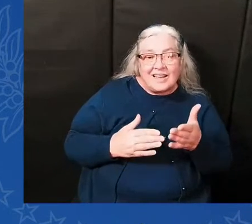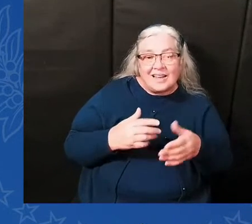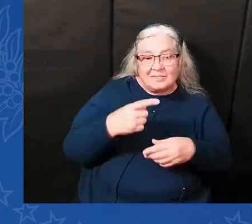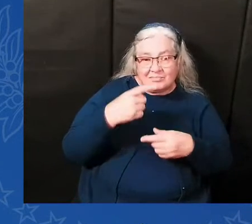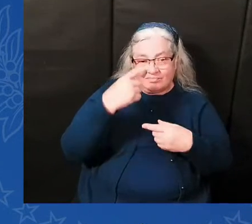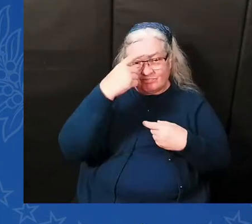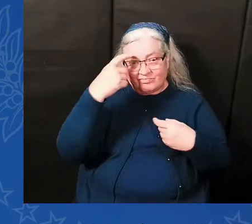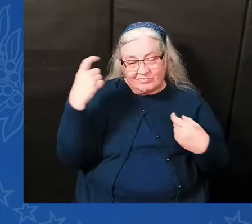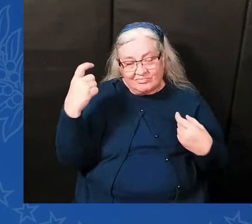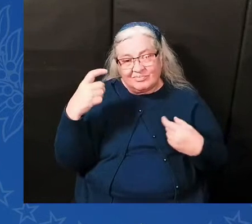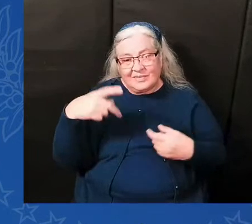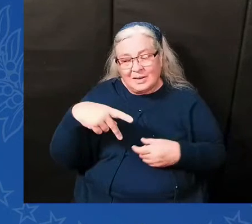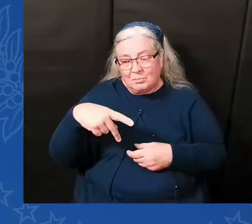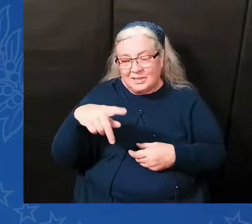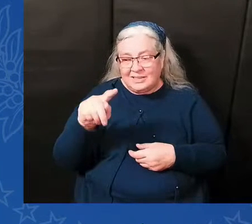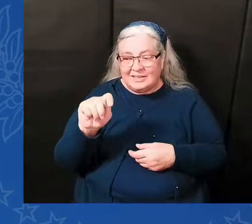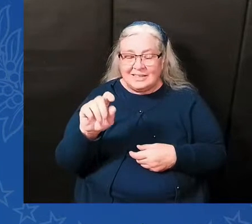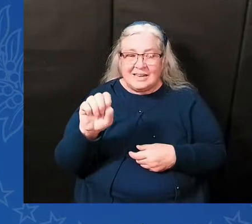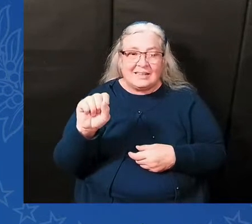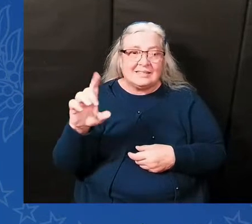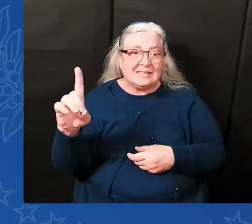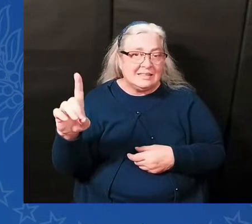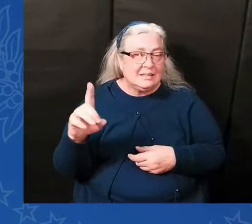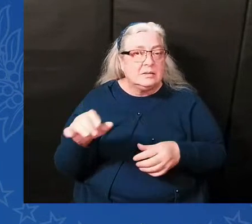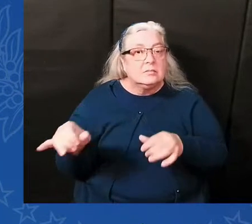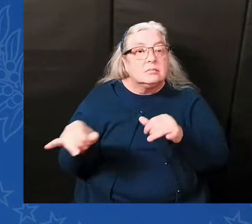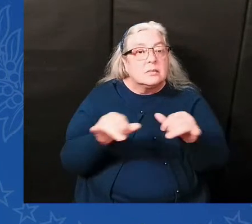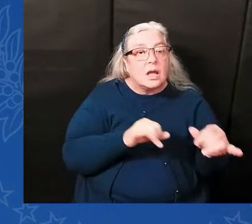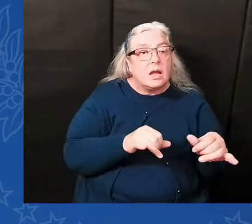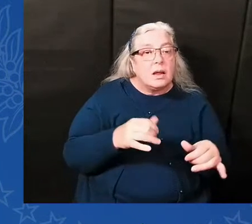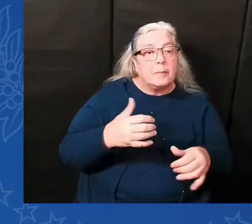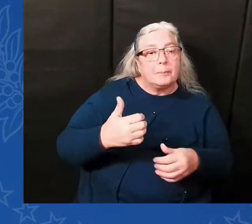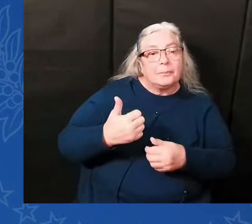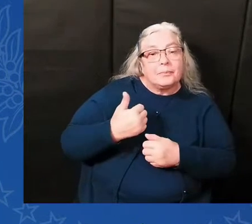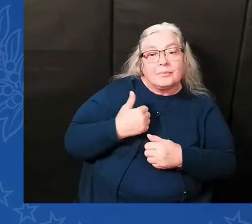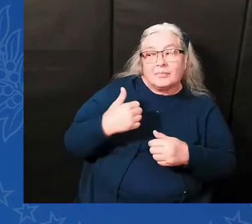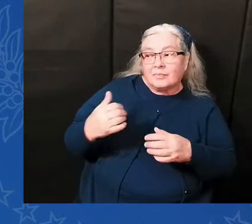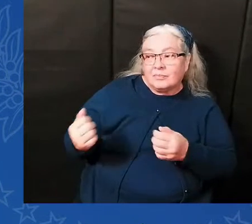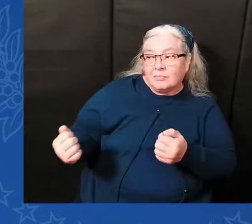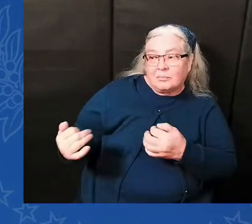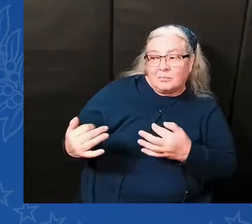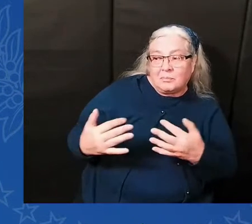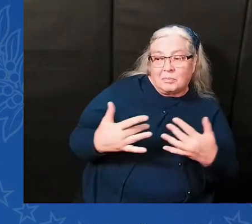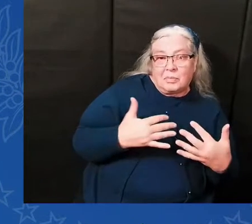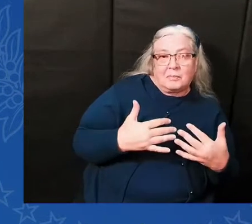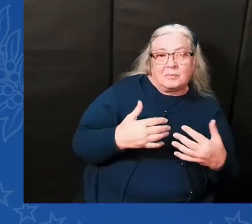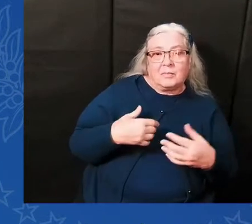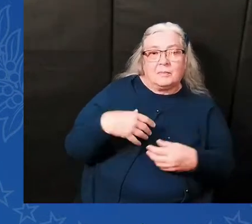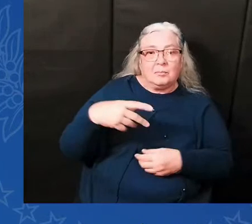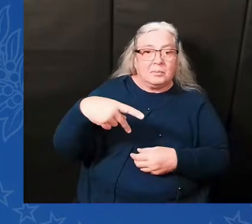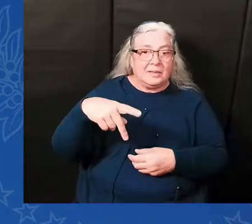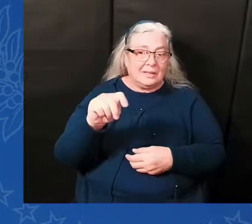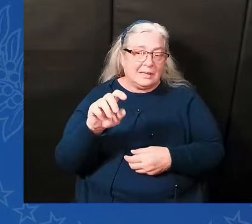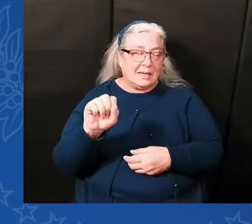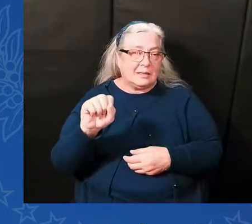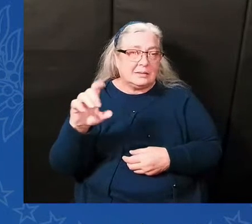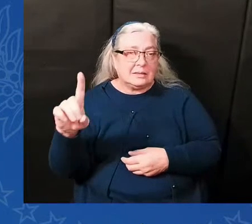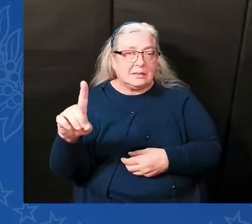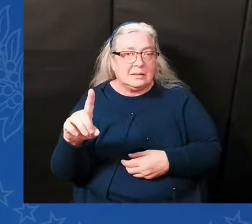And I don't know why that should surprise anybody. It's estimated that more than 100 firefighters a year die from -- by suicide.